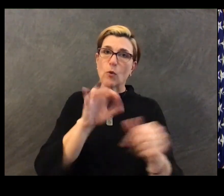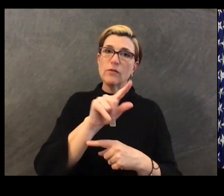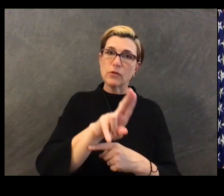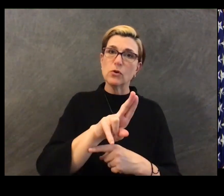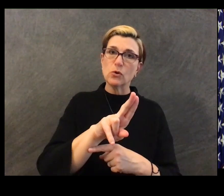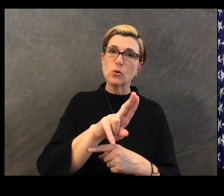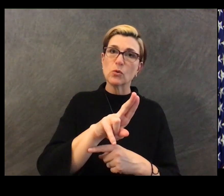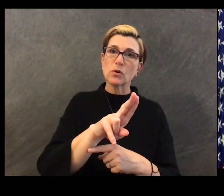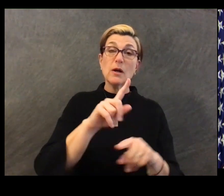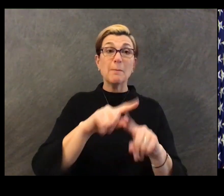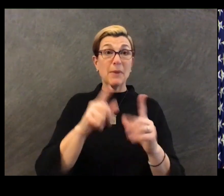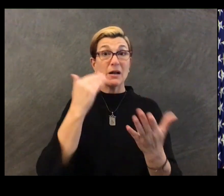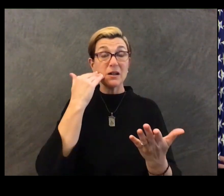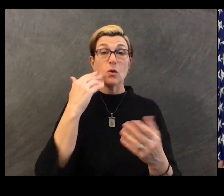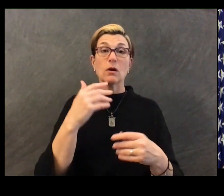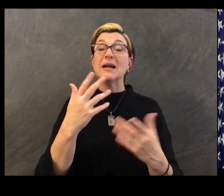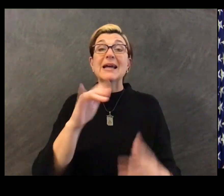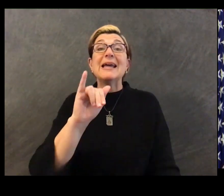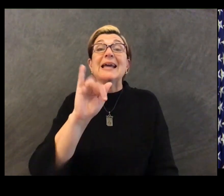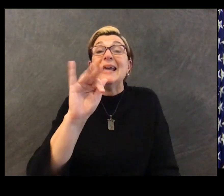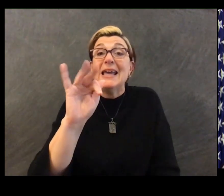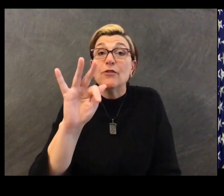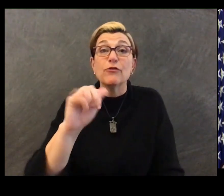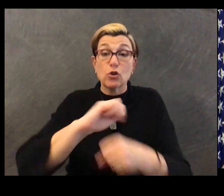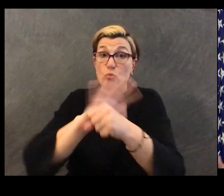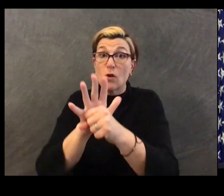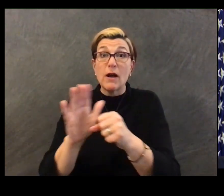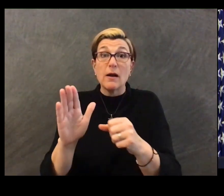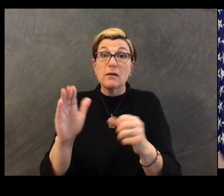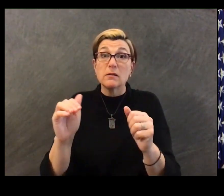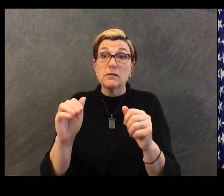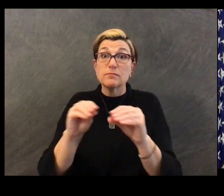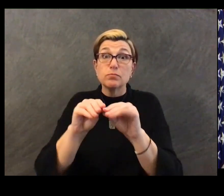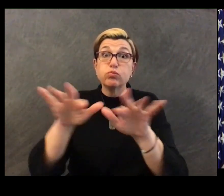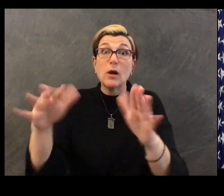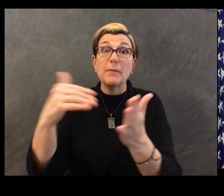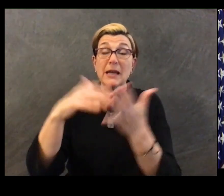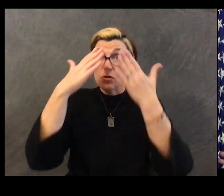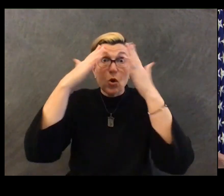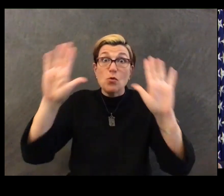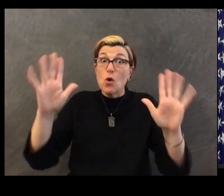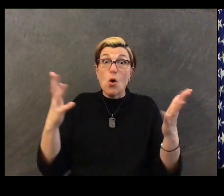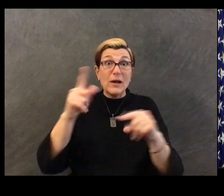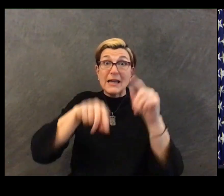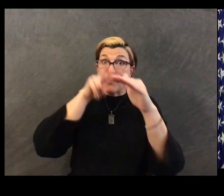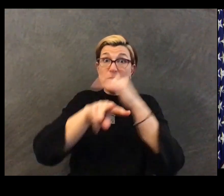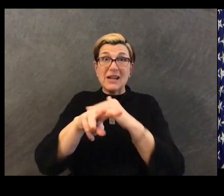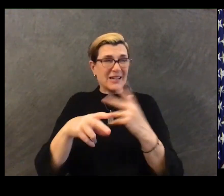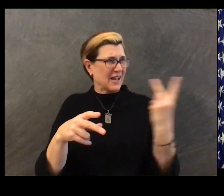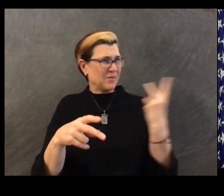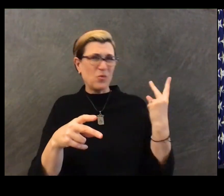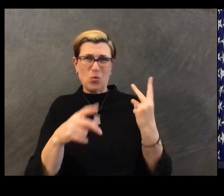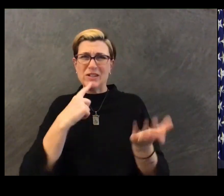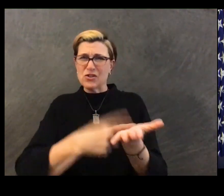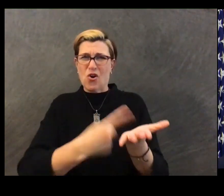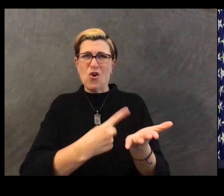the corona even comes back and he doesn't know that it's going to a neither do i we spoke at Great Lengths and I think the doctor will speak of